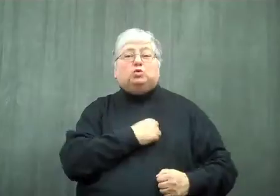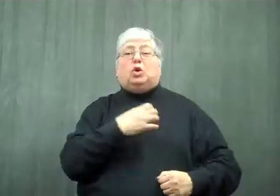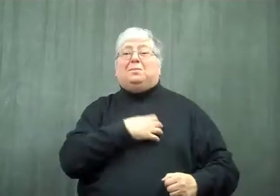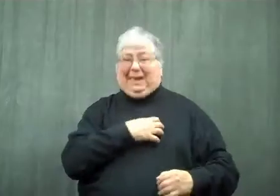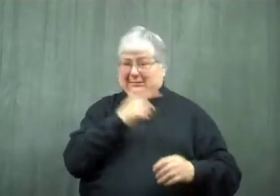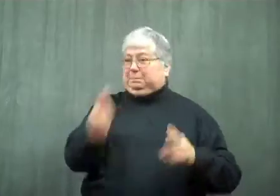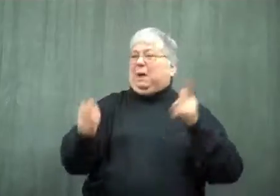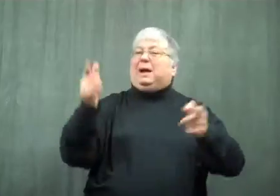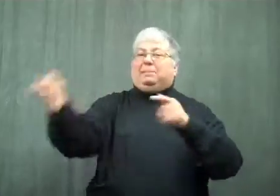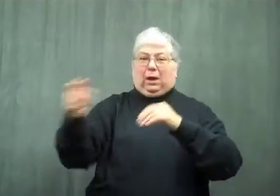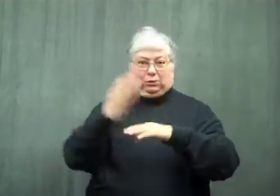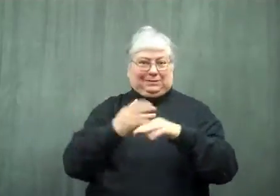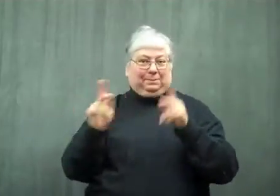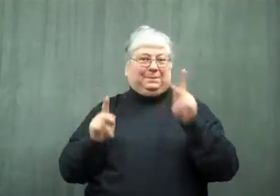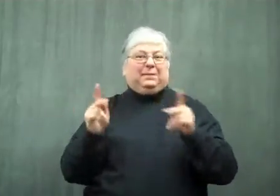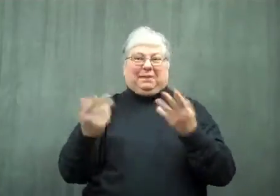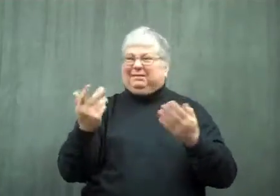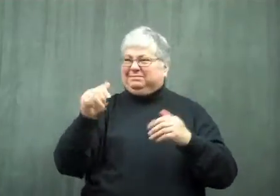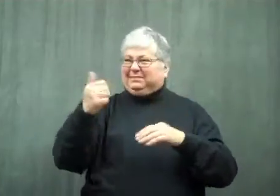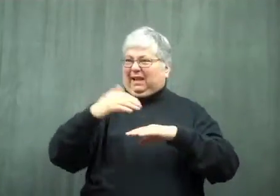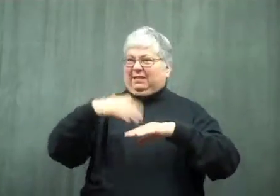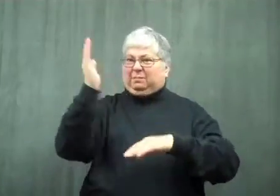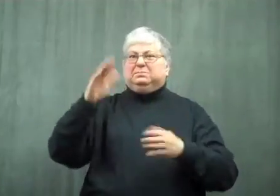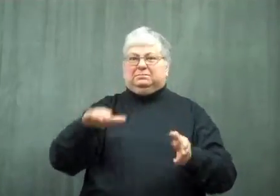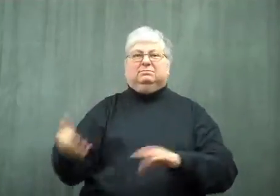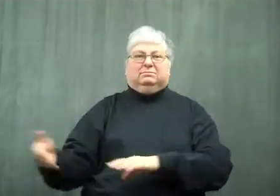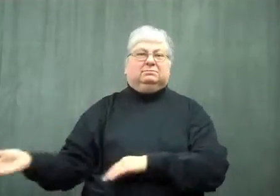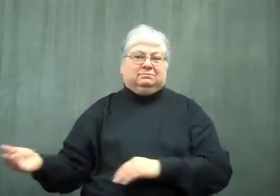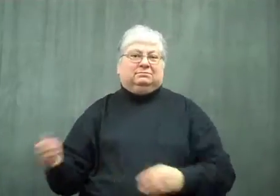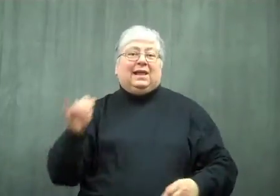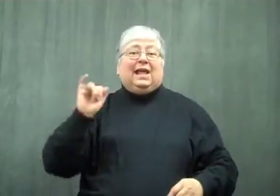Security forces have shot at the protesters, killing at least 10.